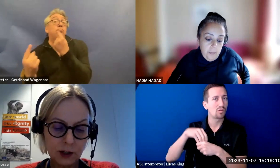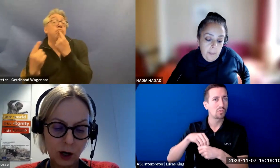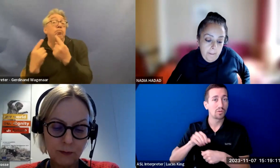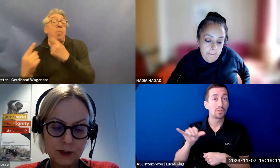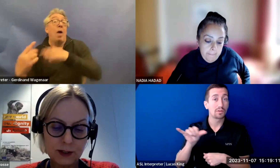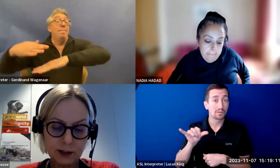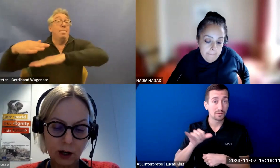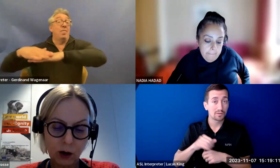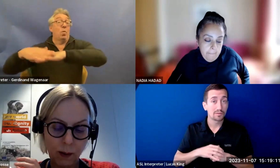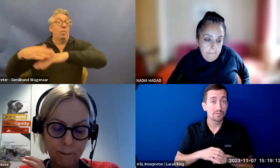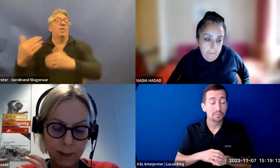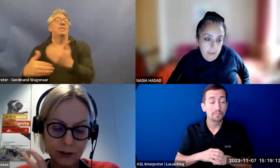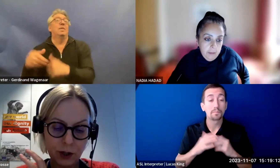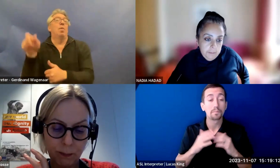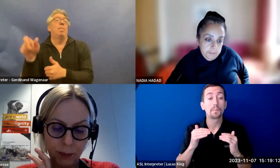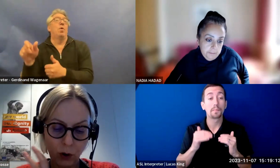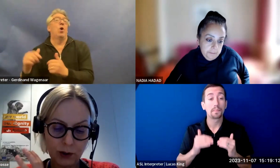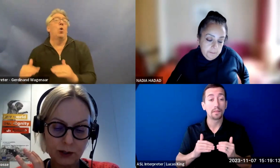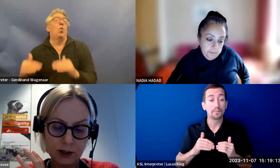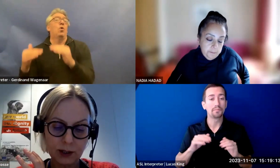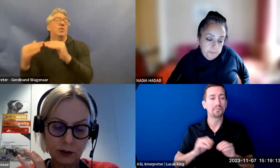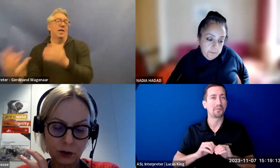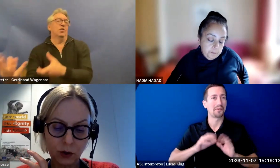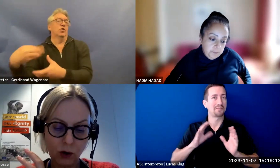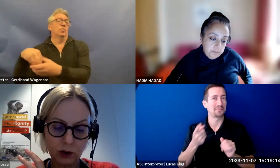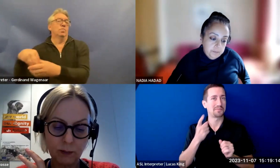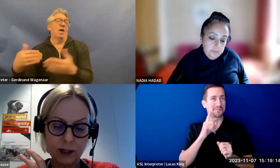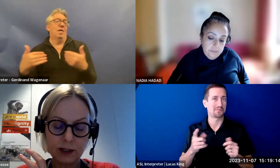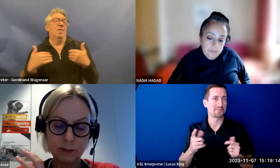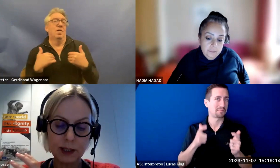And then, obviously, one of our major policy documents,